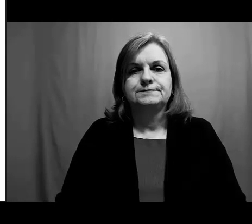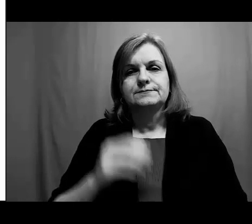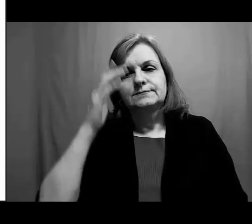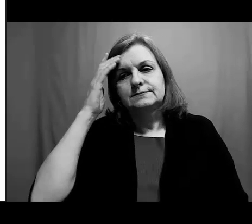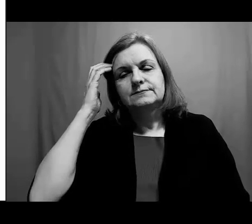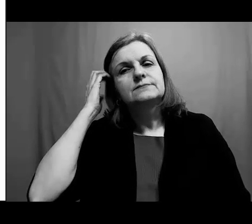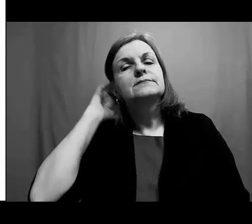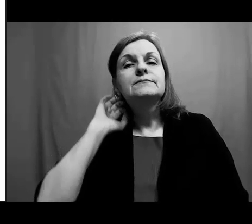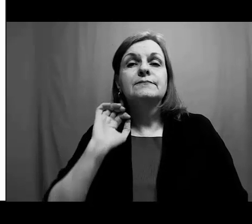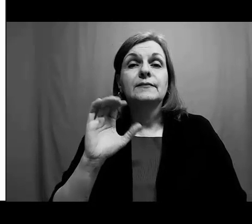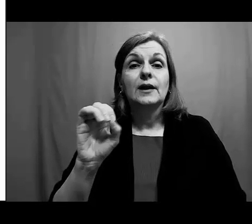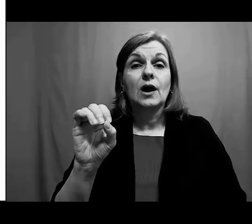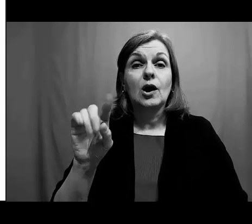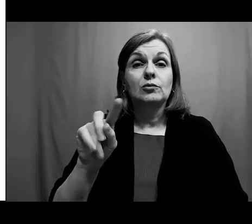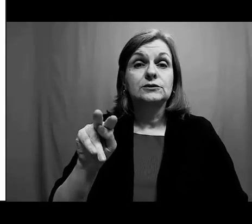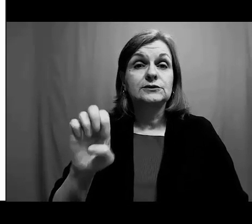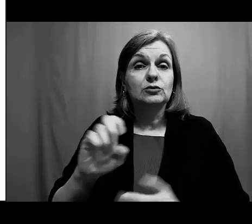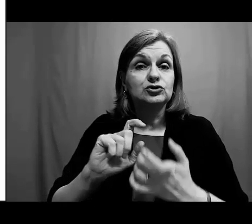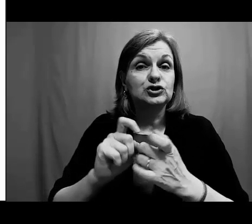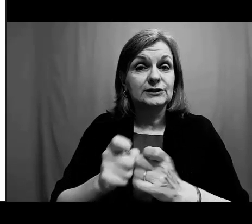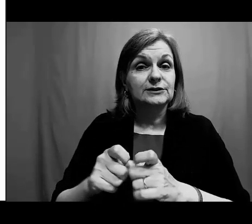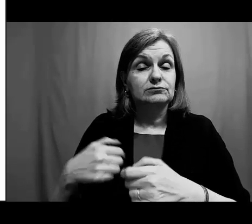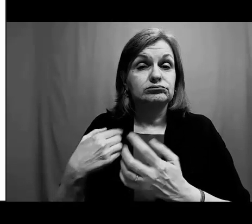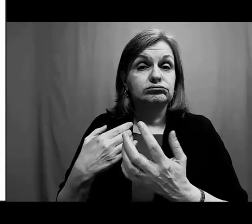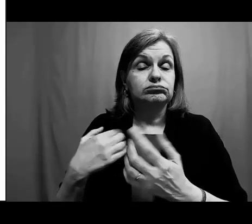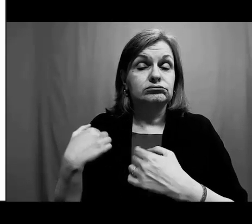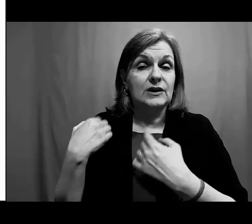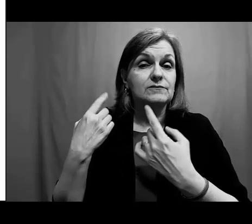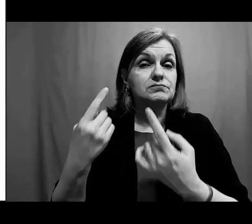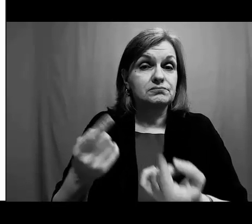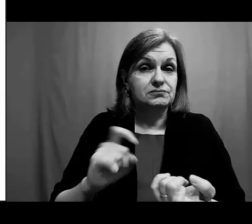changes in the ozone hole have become pretty significant over time